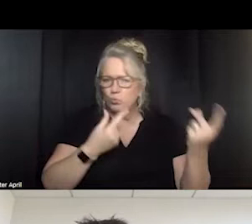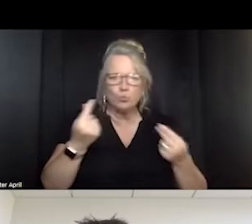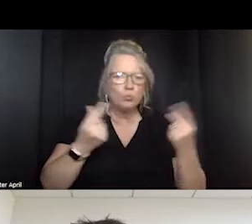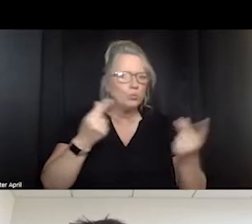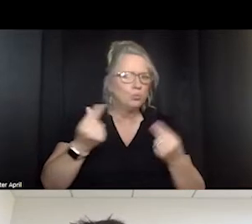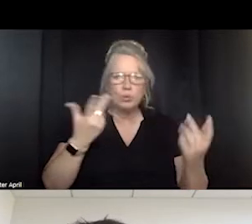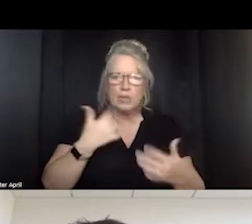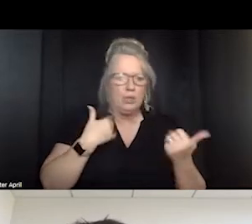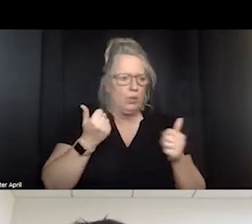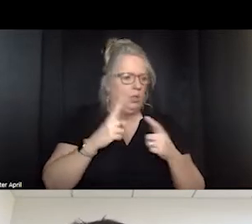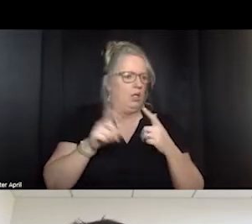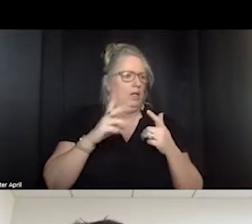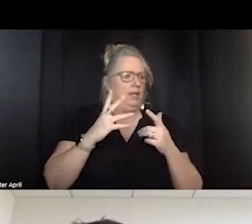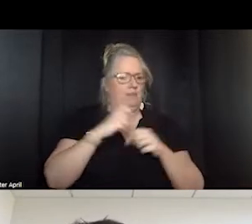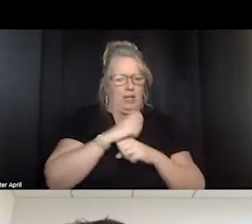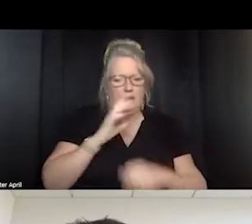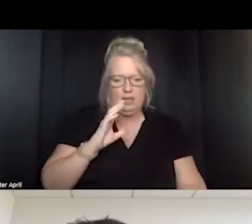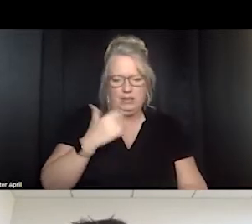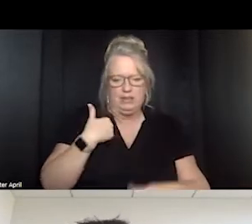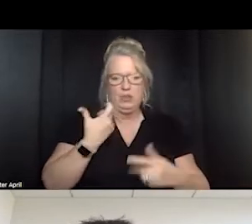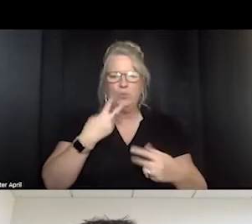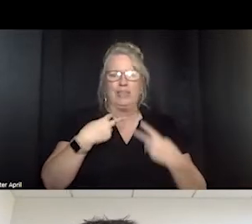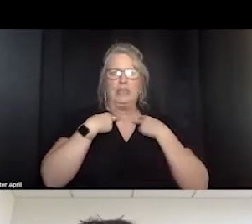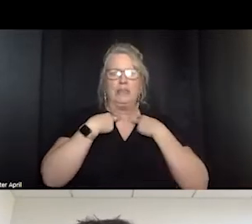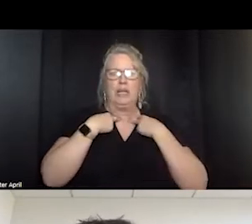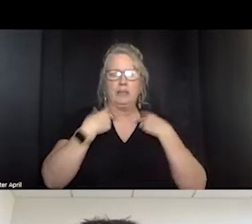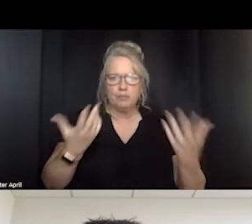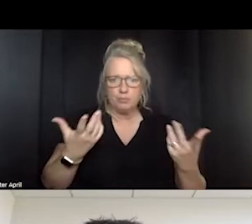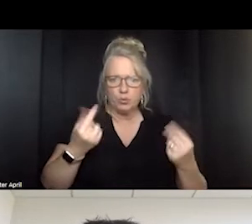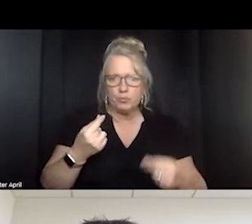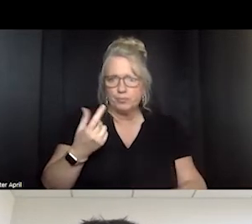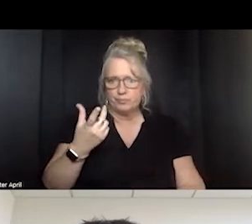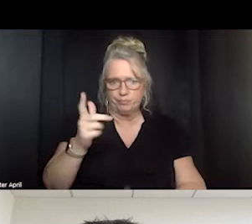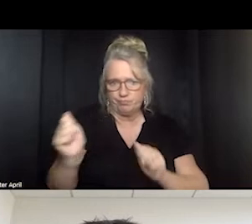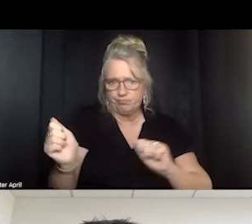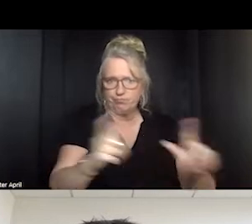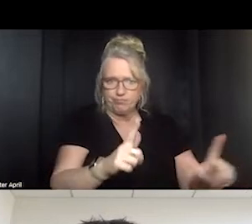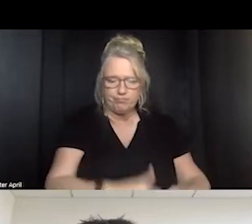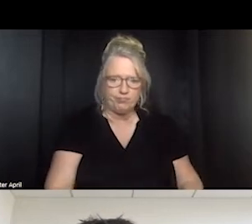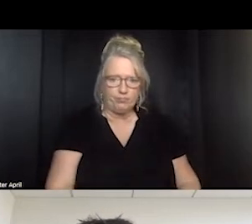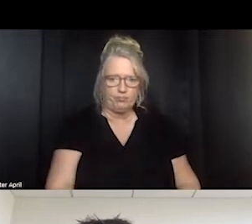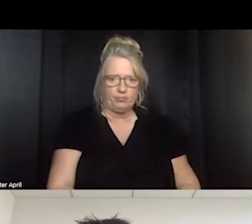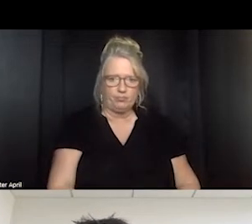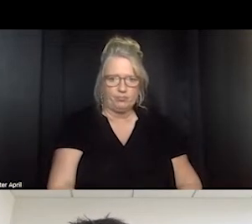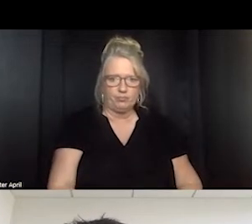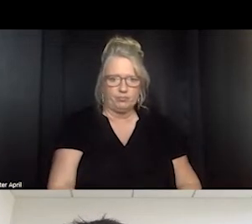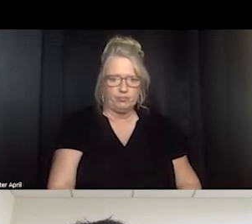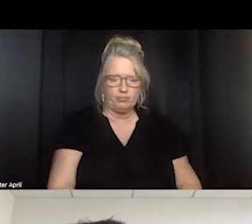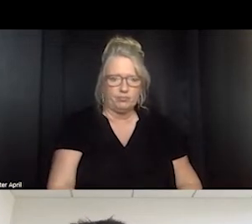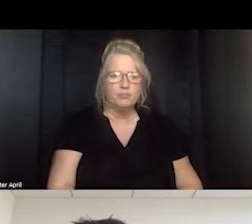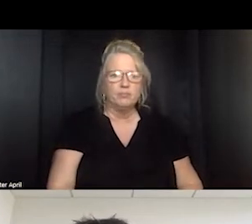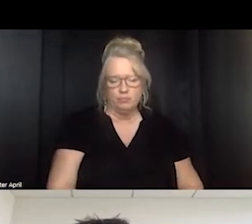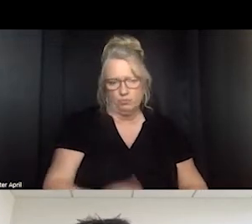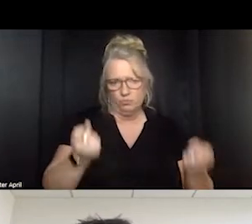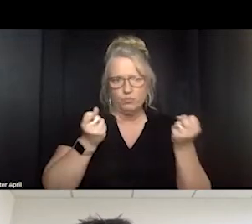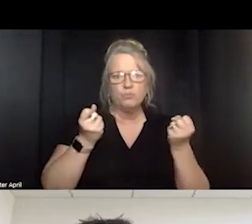FINDING TIMES WITH OUR HANDS TIED BEHIND OUR BACK. DAVE, YOU WANT TO KIND OF LOTS OF STUDIES. THIS